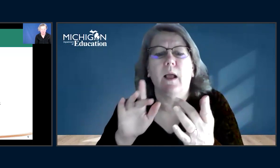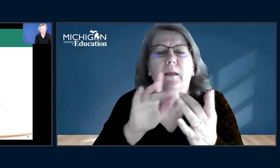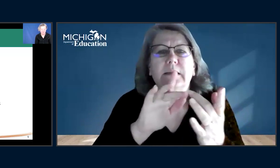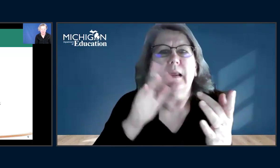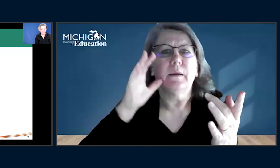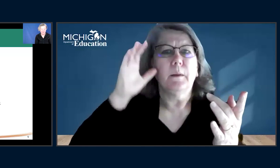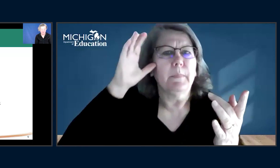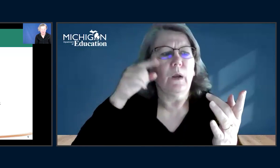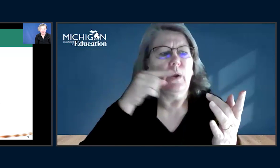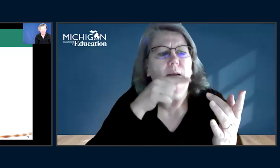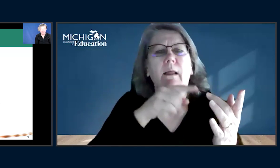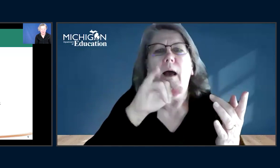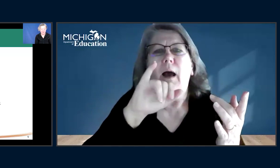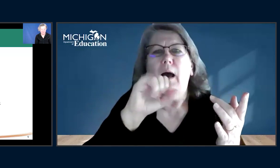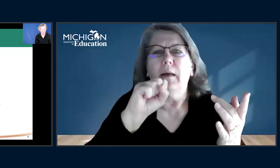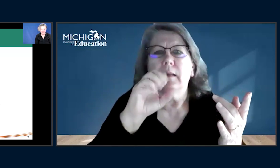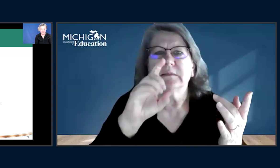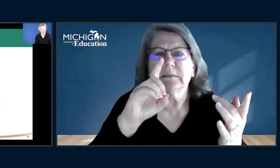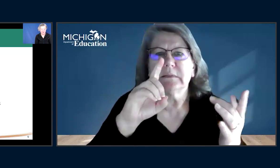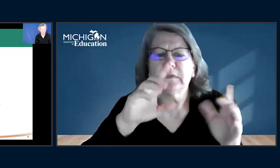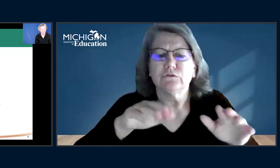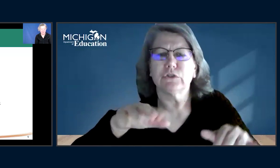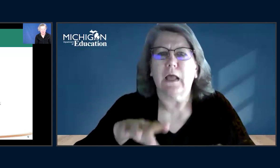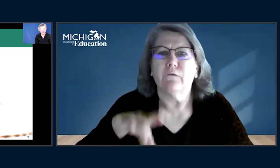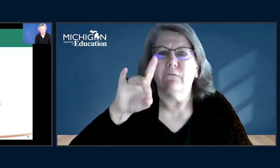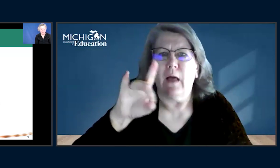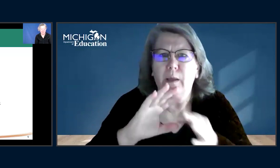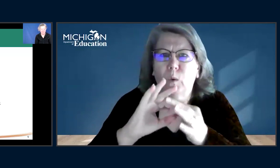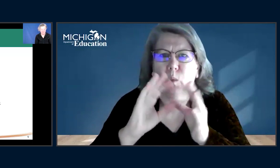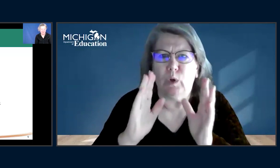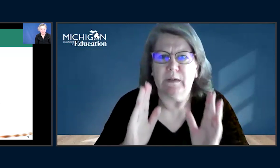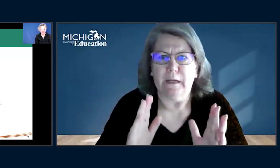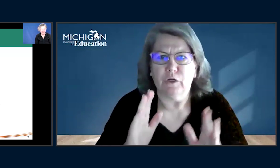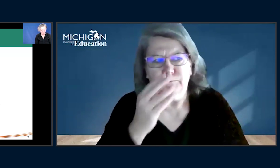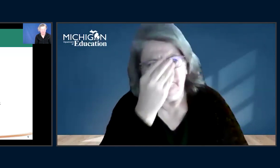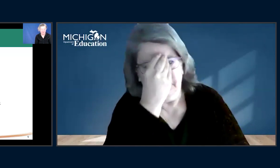And also we contact the parents of the ISD